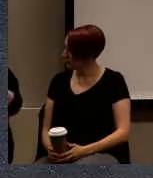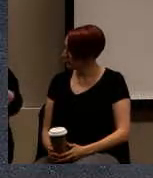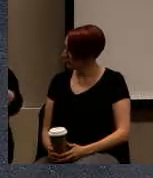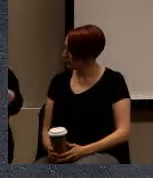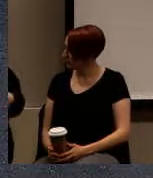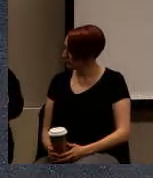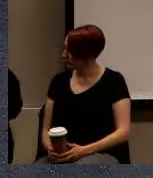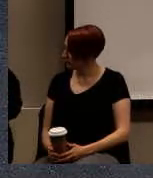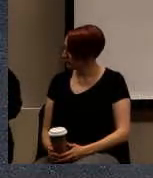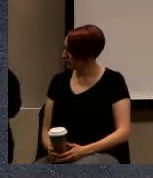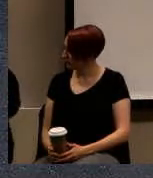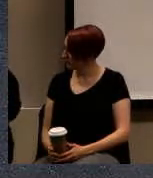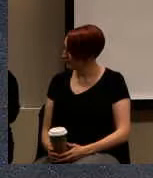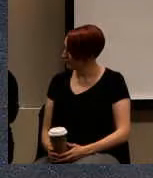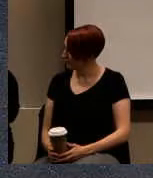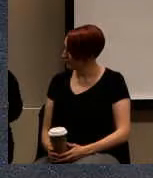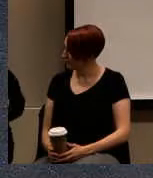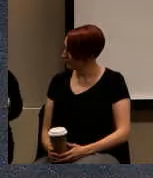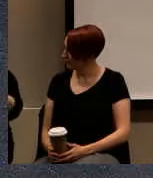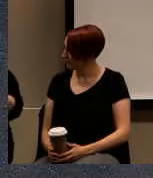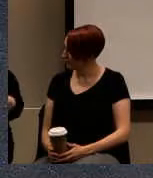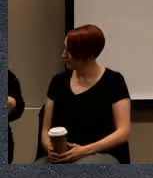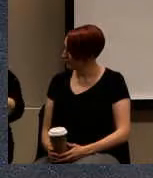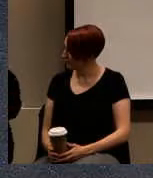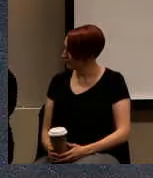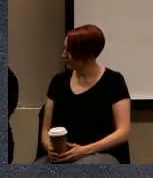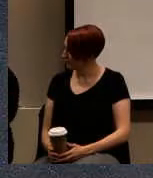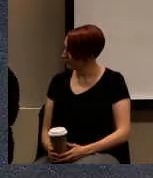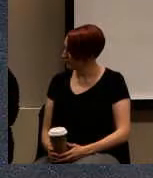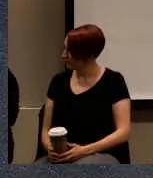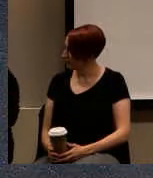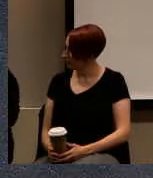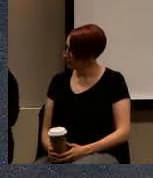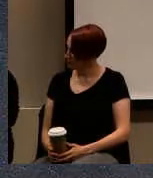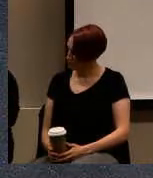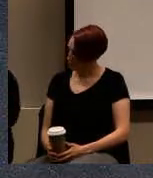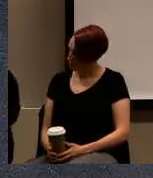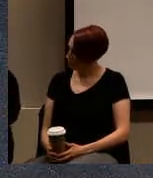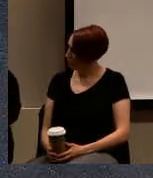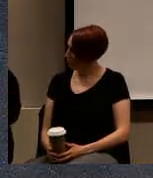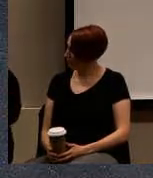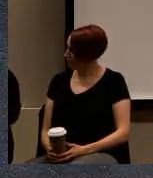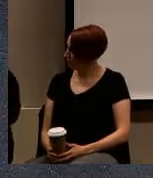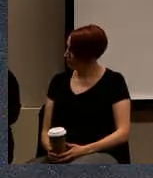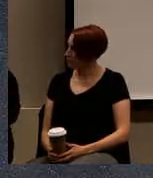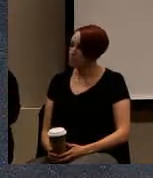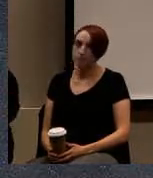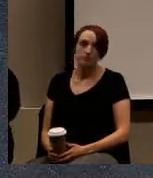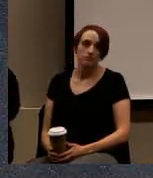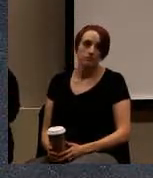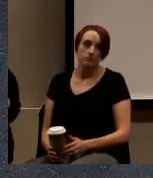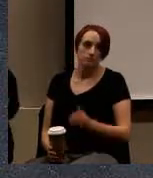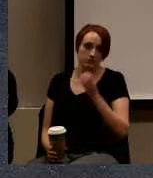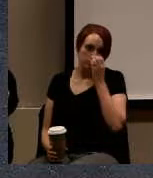of this, so to speak, was about ten years ago. And it was kind of frustrating because on the one hand, we had all, so much great information on